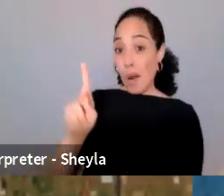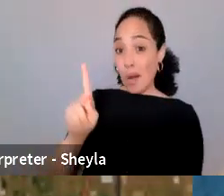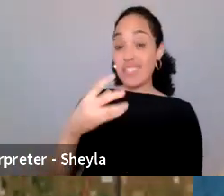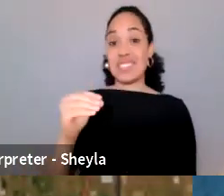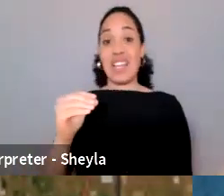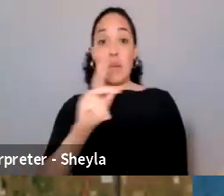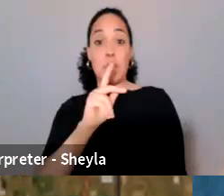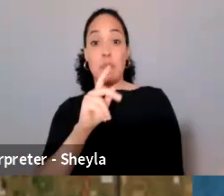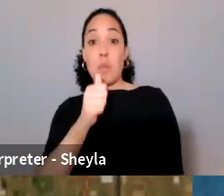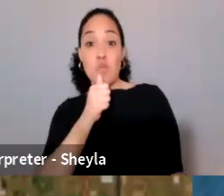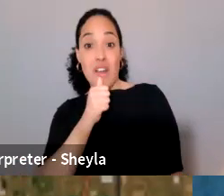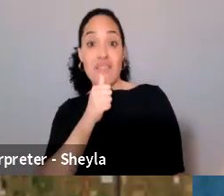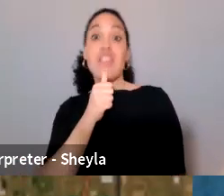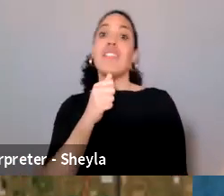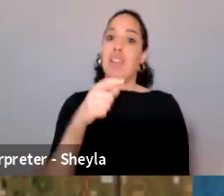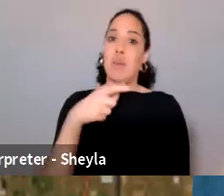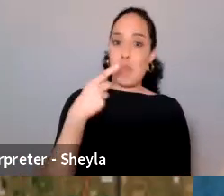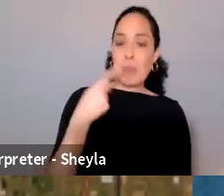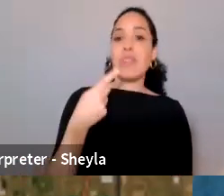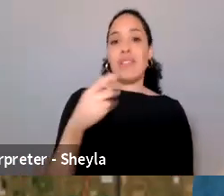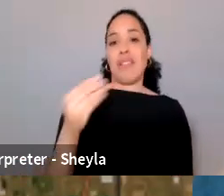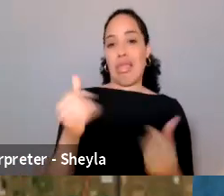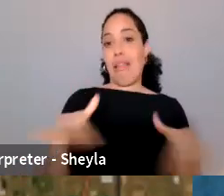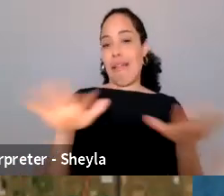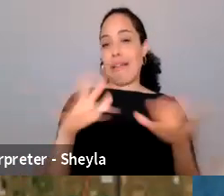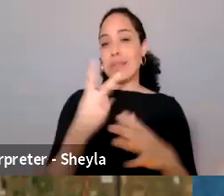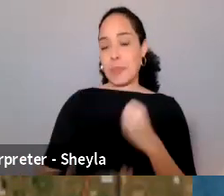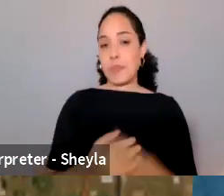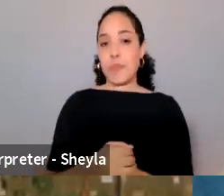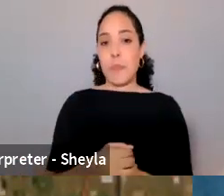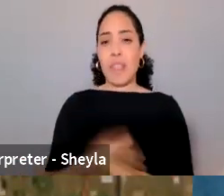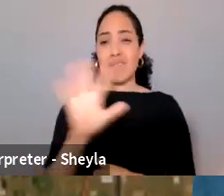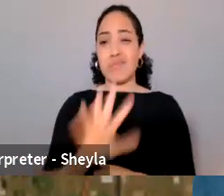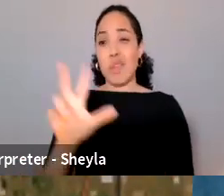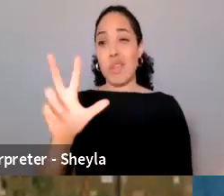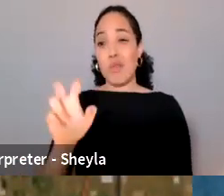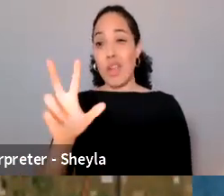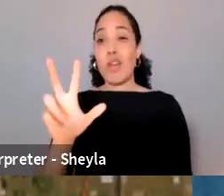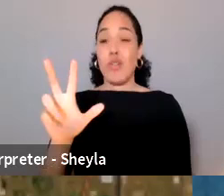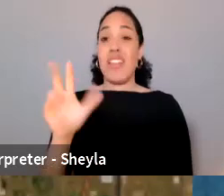uh it was about 300 000 acres of just the Arapahoe and Roosevelt National Forest that we